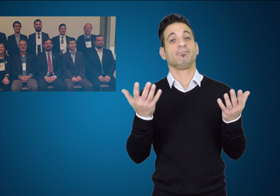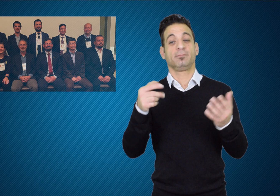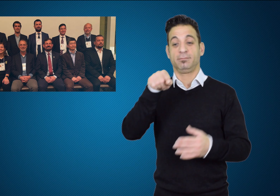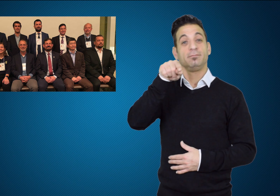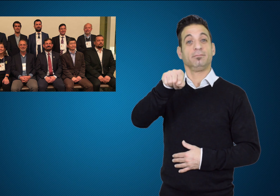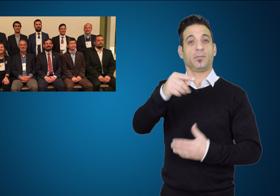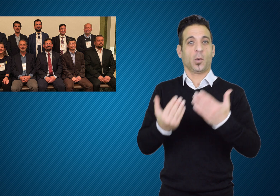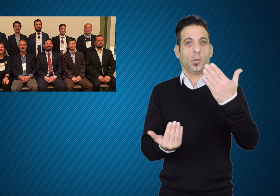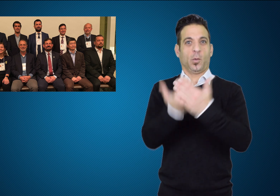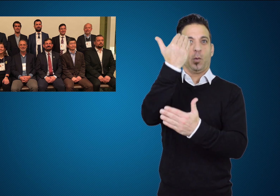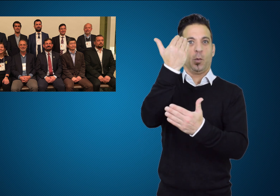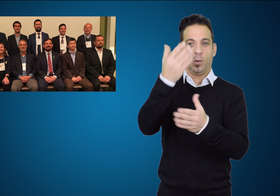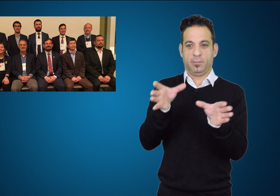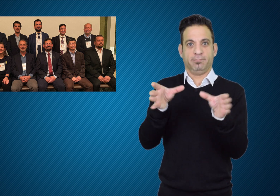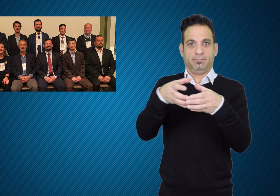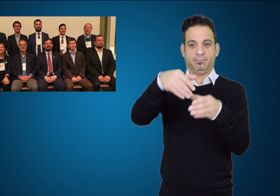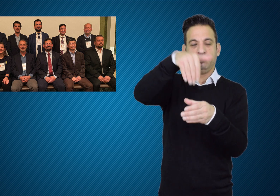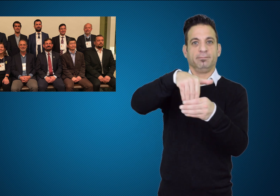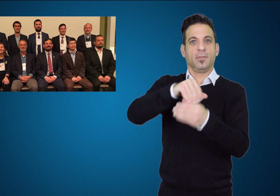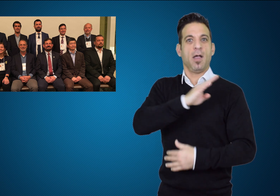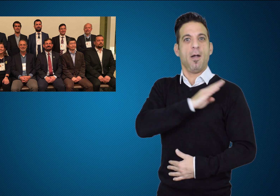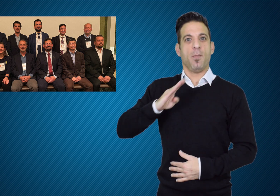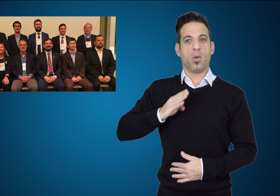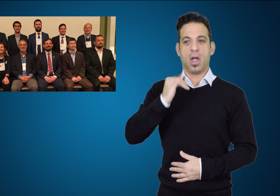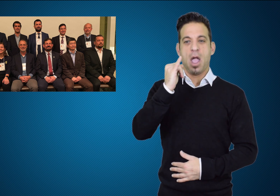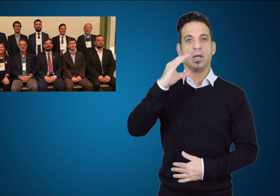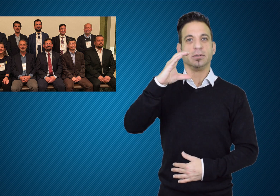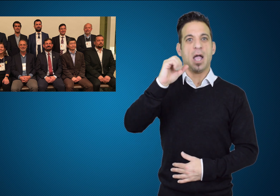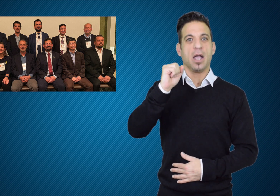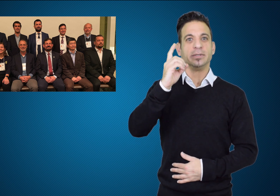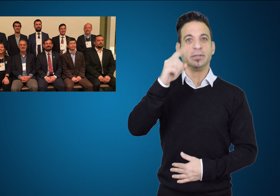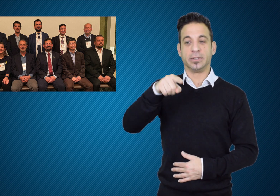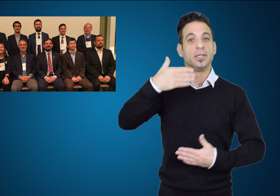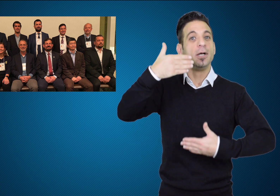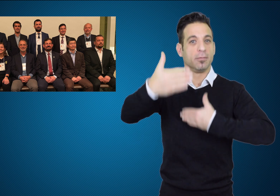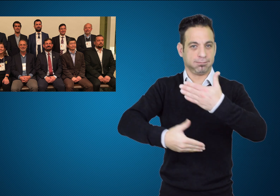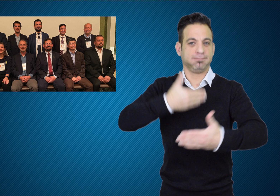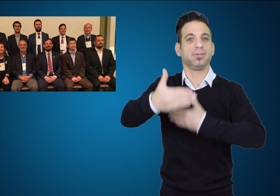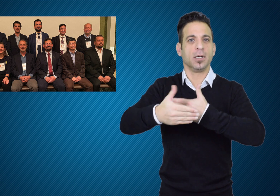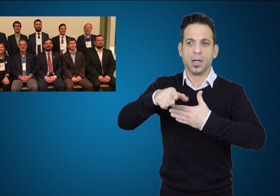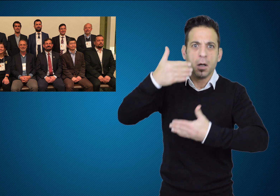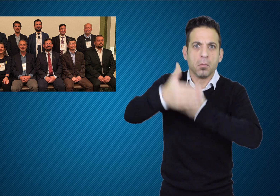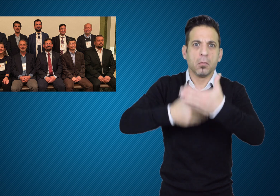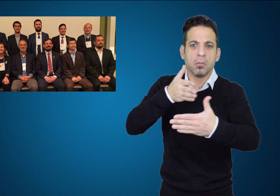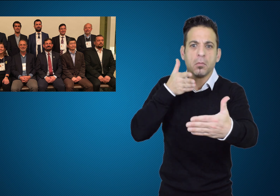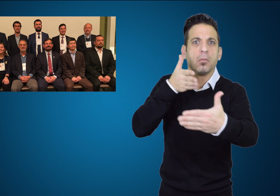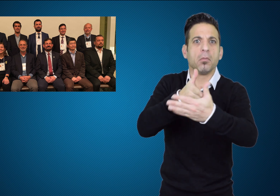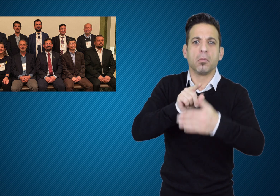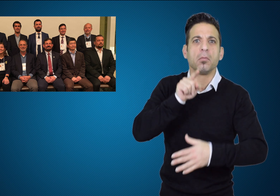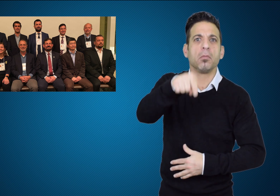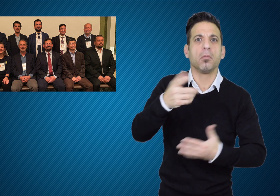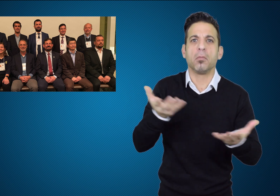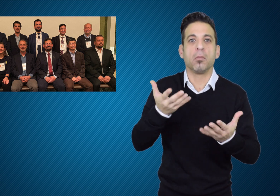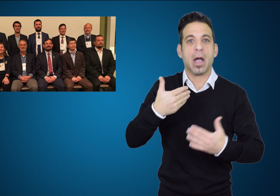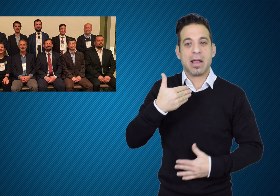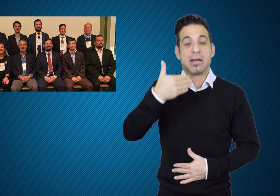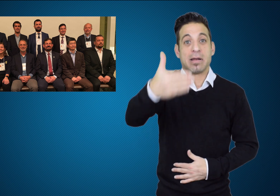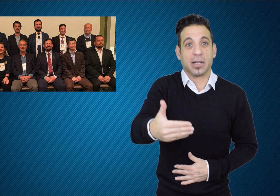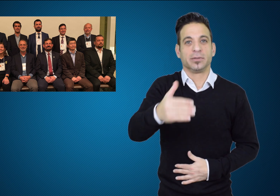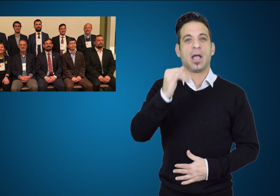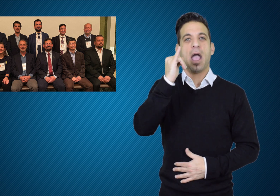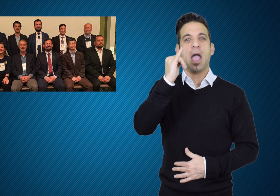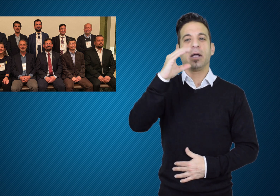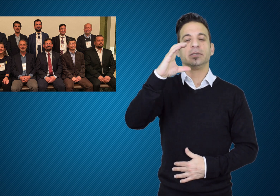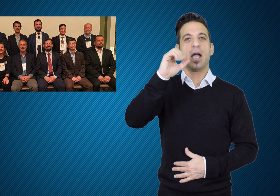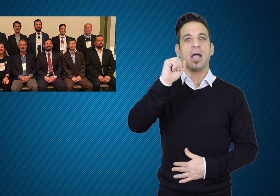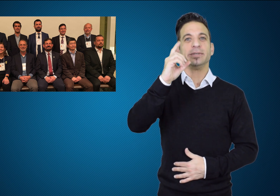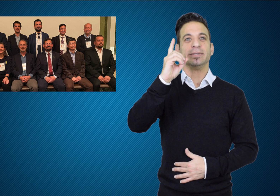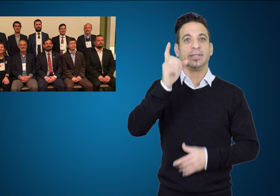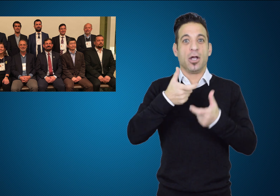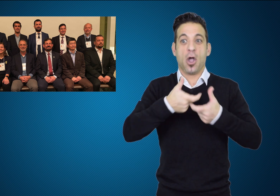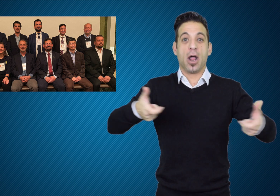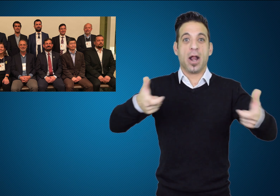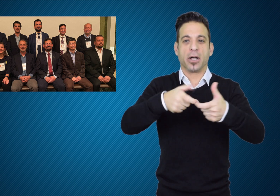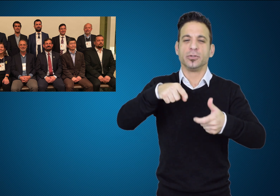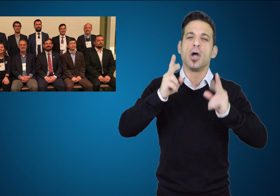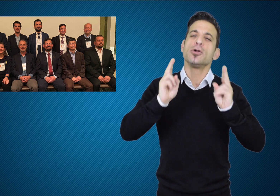This new interim ICSD board will continue until the next ICSD Congress